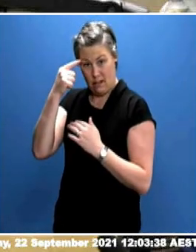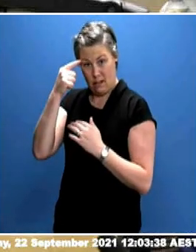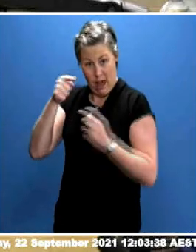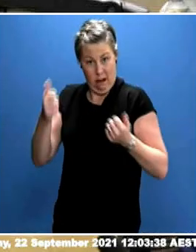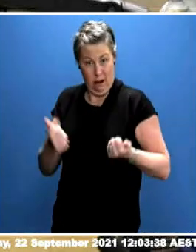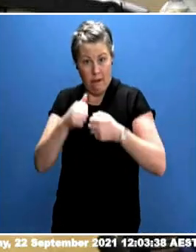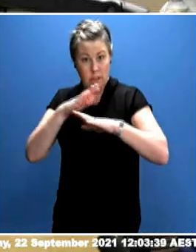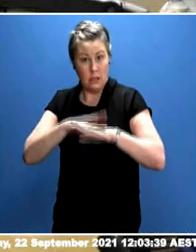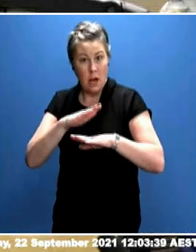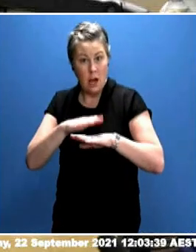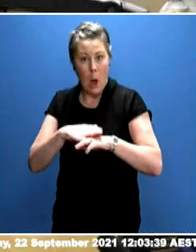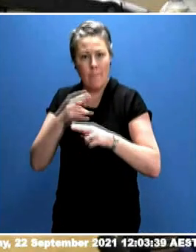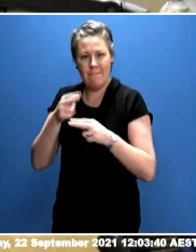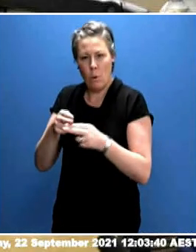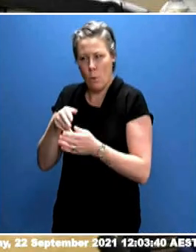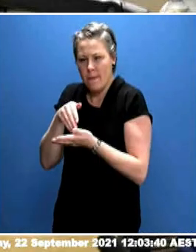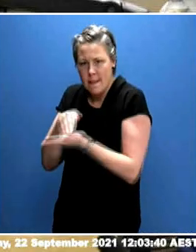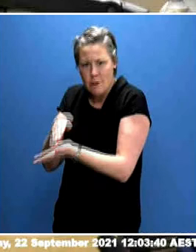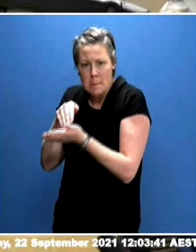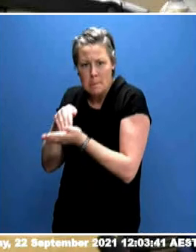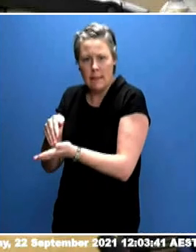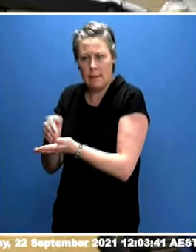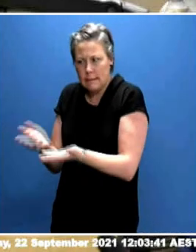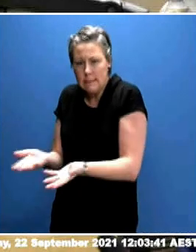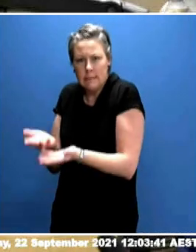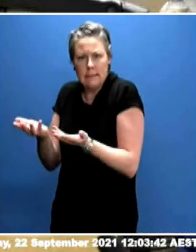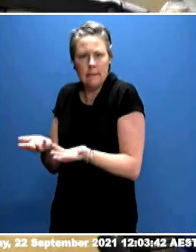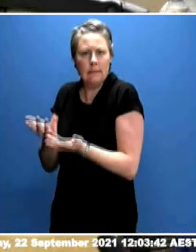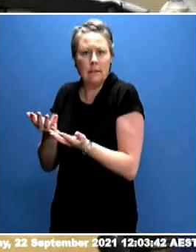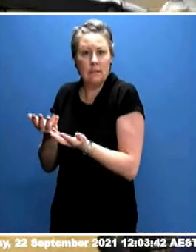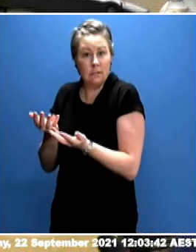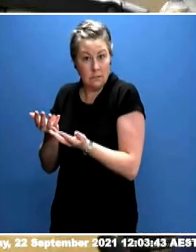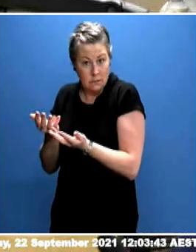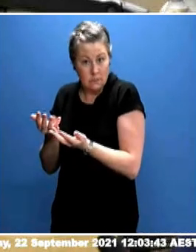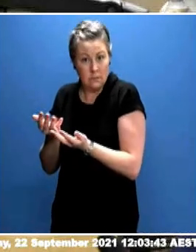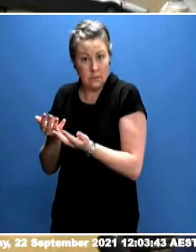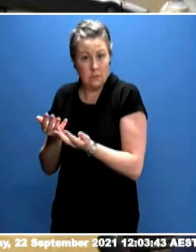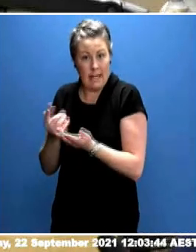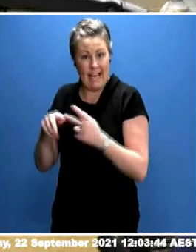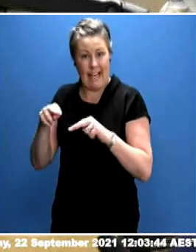to enable therapeutic benefit and therapeutic treatment for a child?